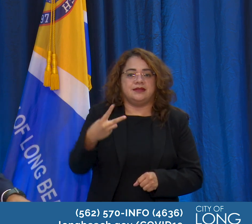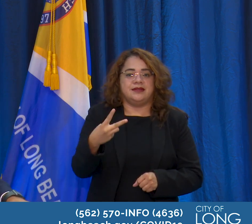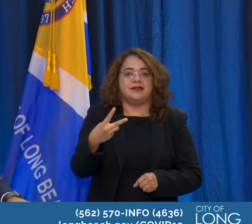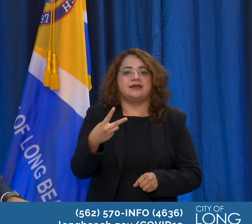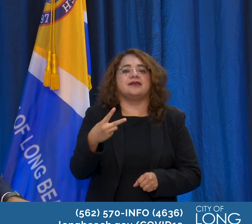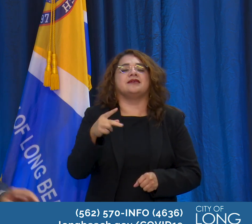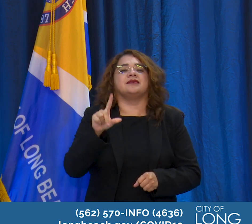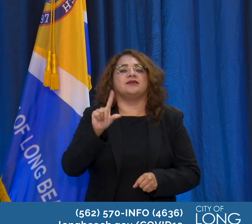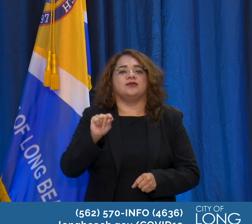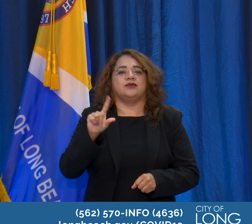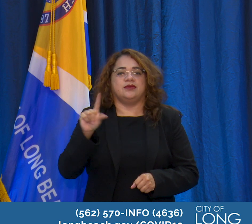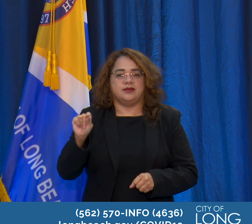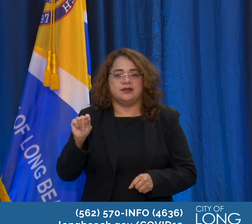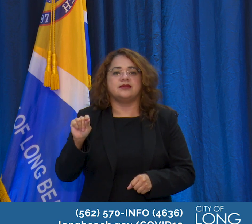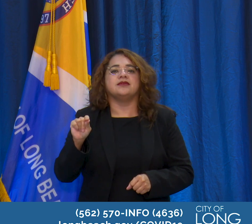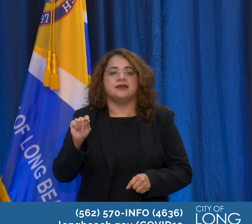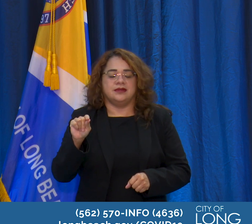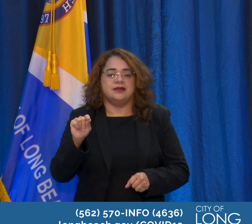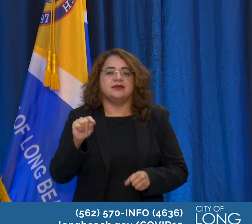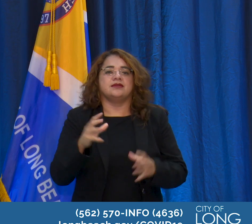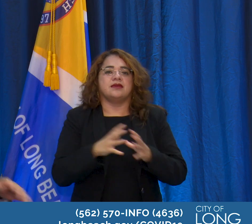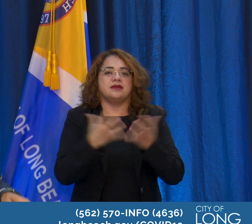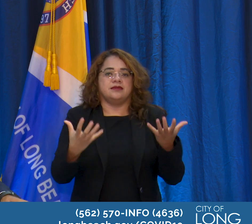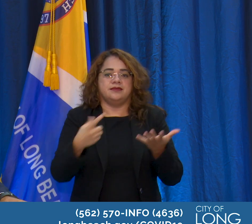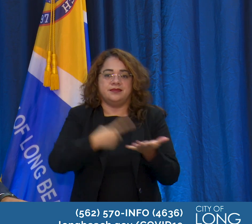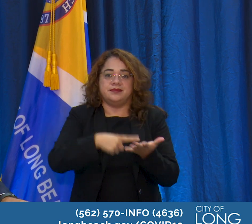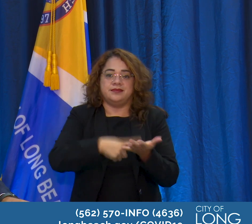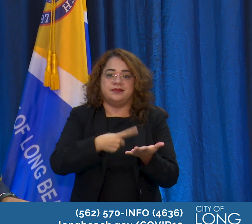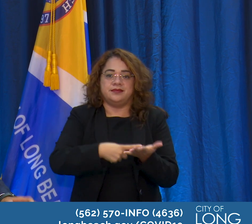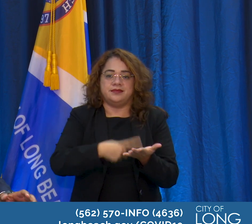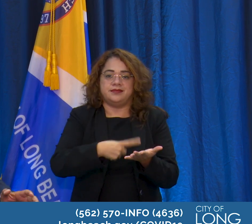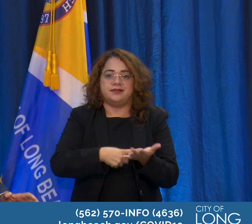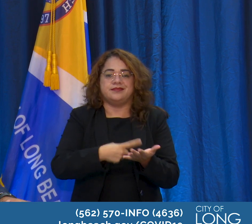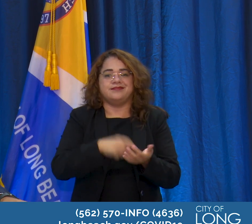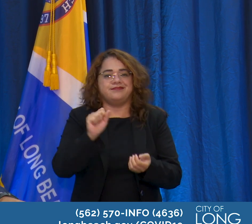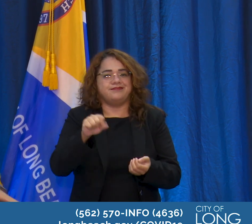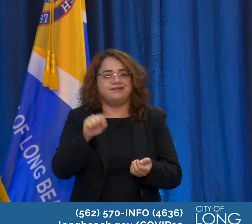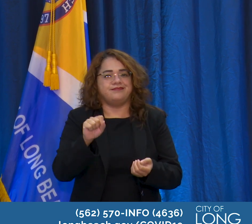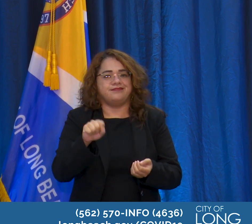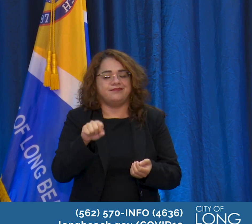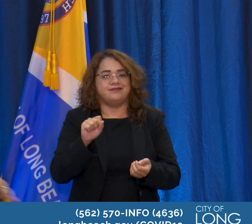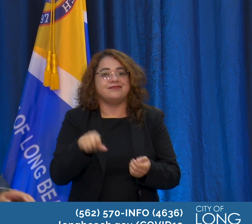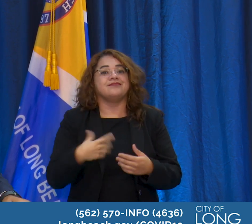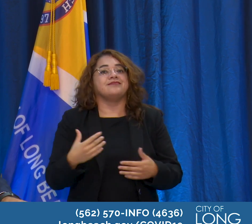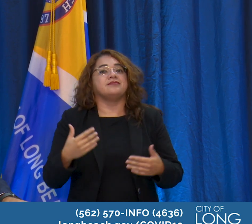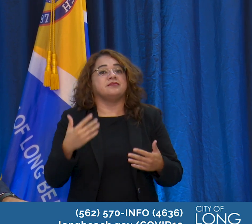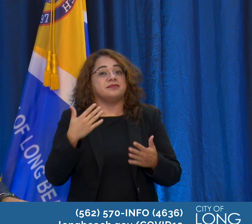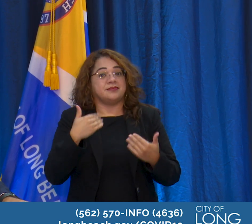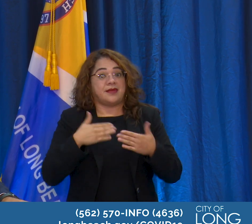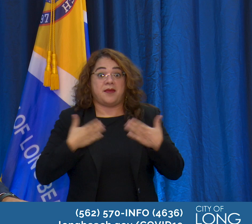And we have a lot to go over today, a lot of, I think some hopeful news, but also some,